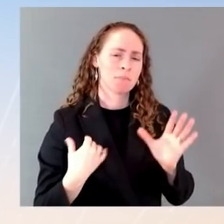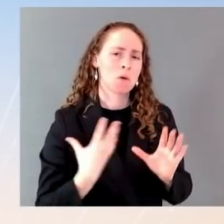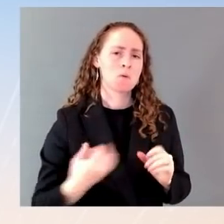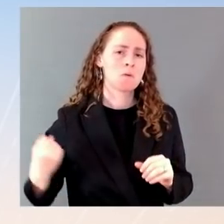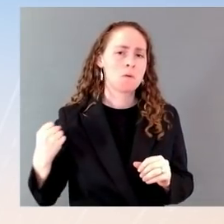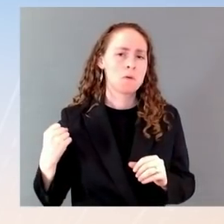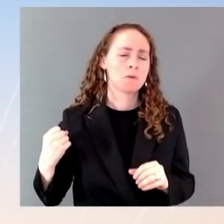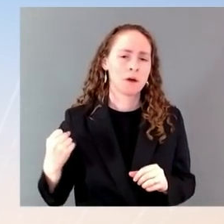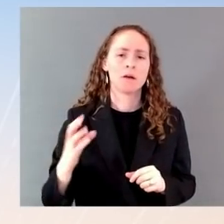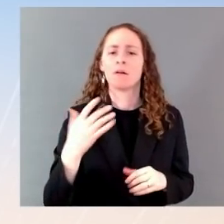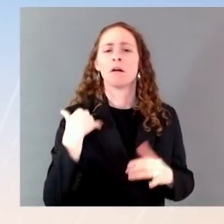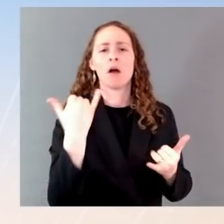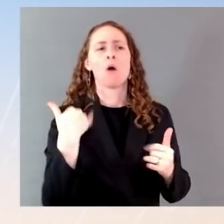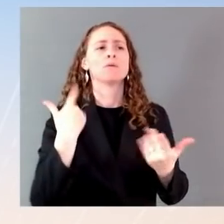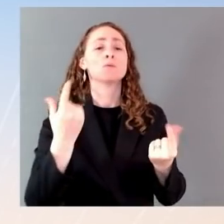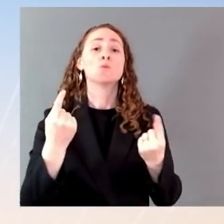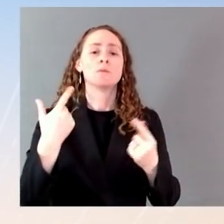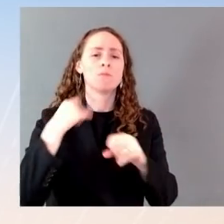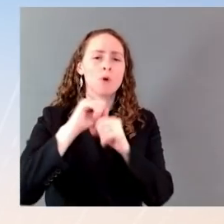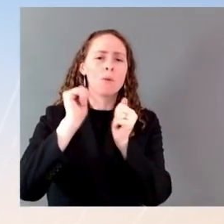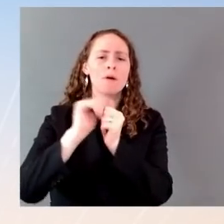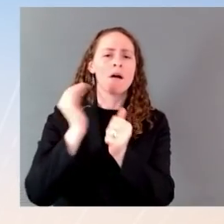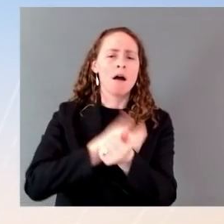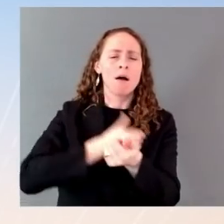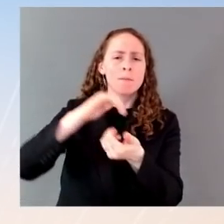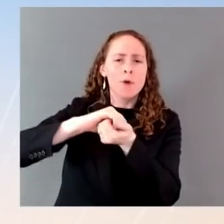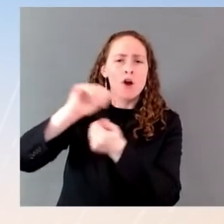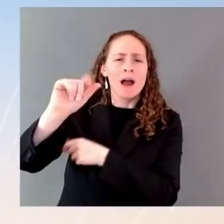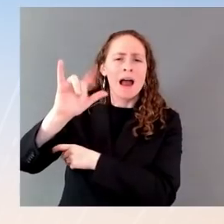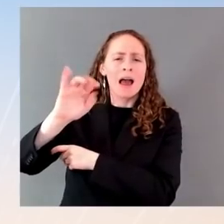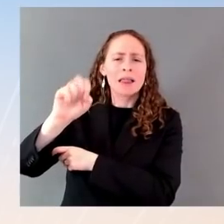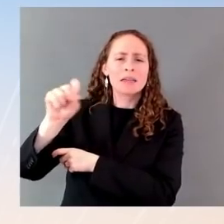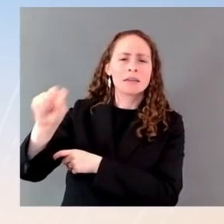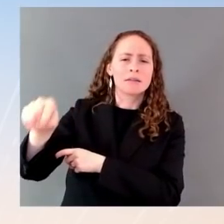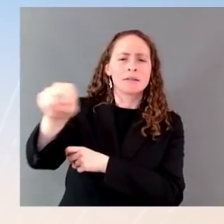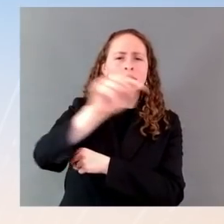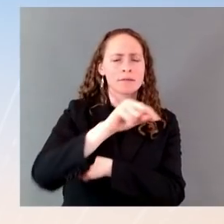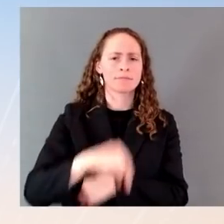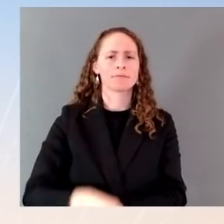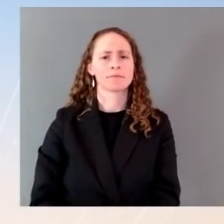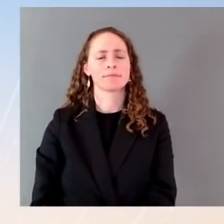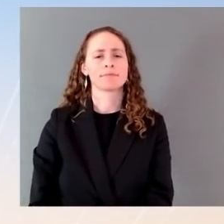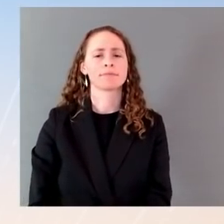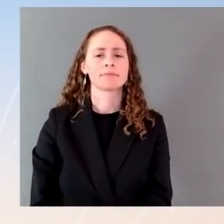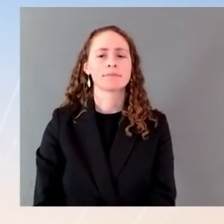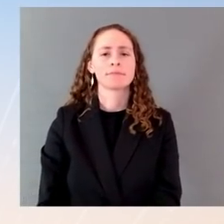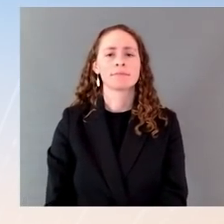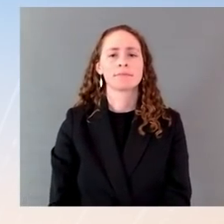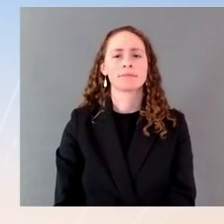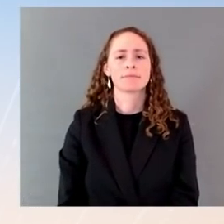the State Department, and the National Security Council in daily contact with the key capitals and with Brussels